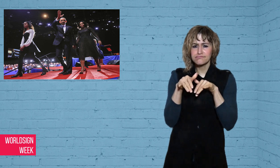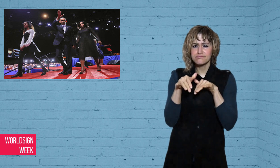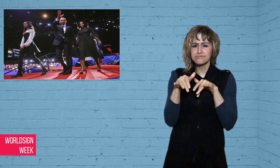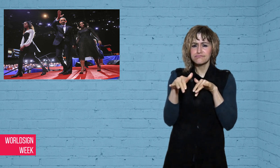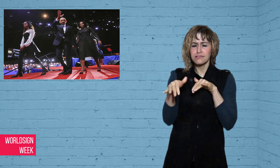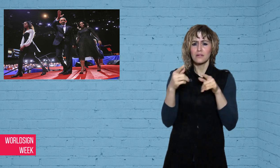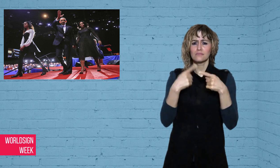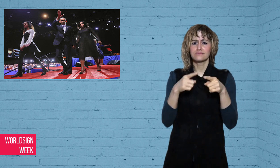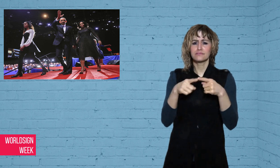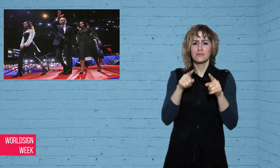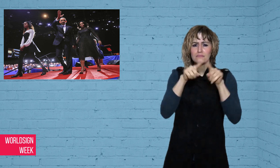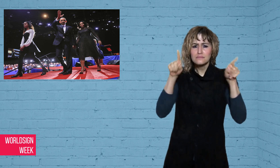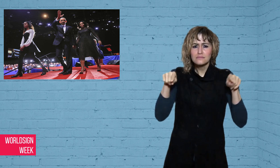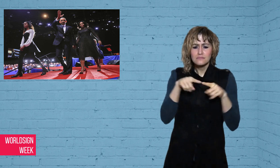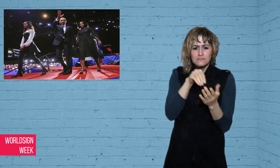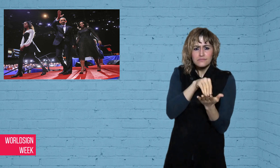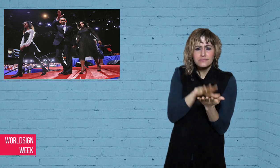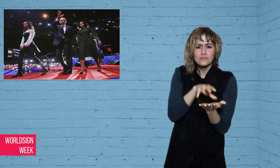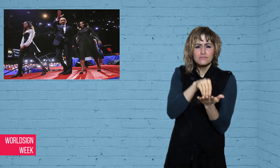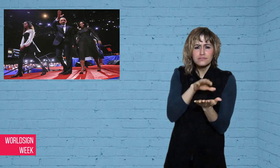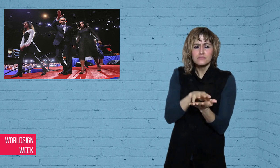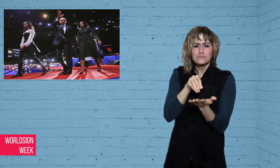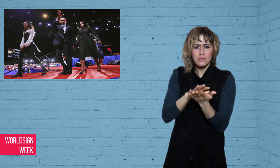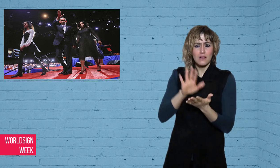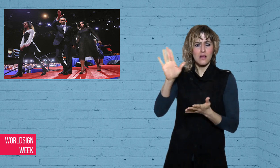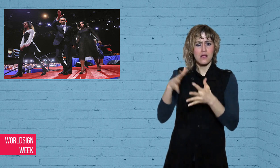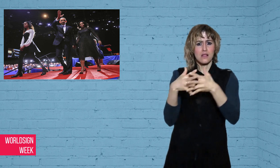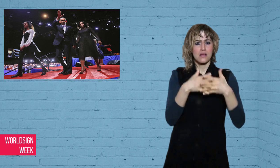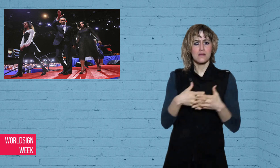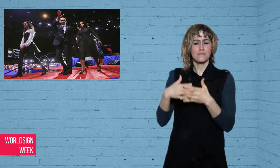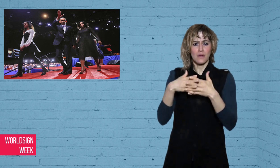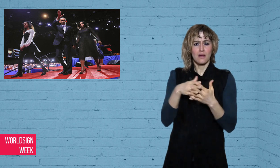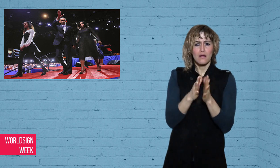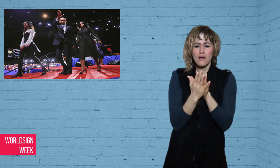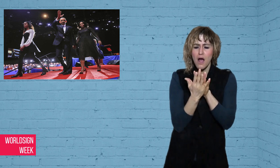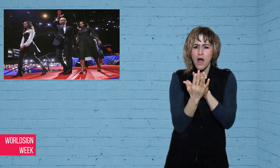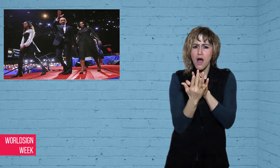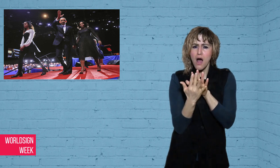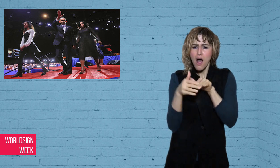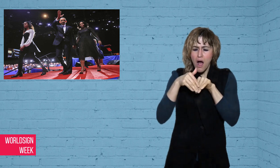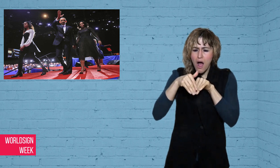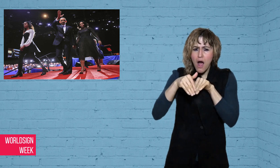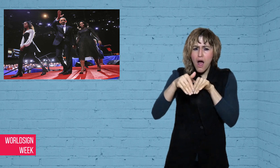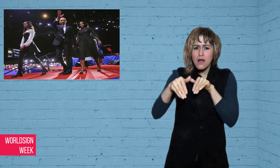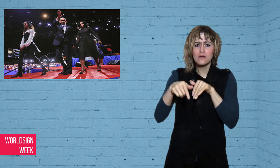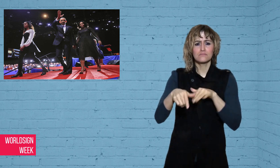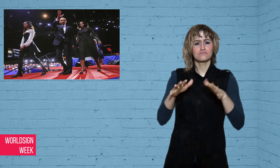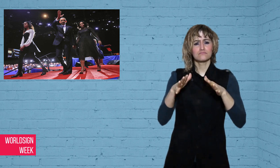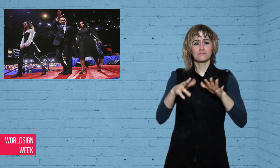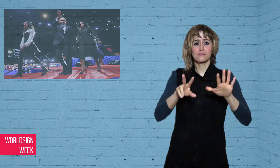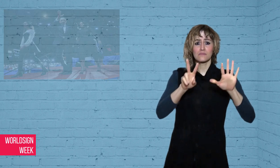while in the U.S. Army, Obama announced that